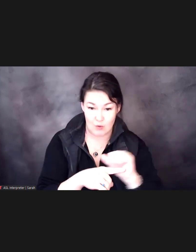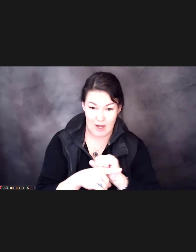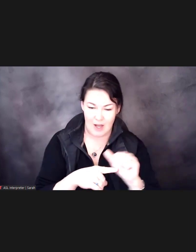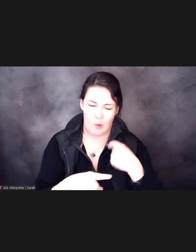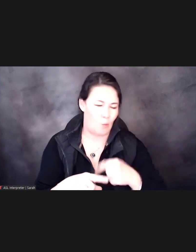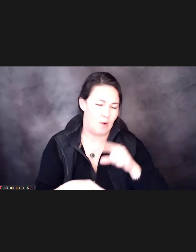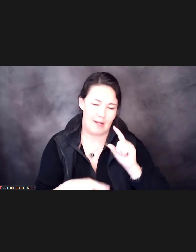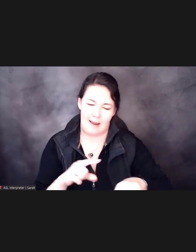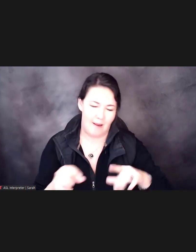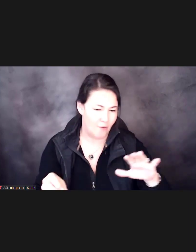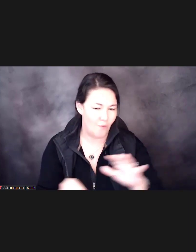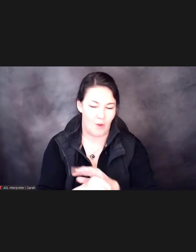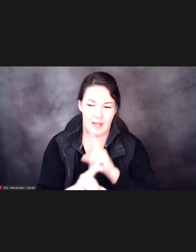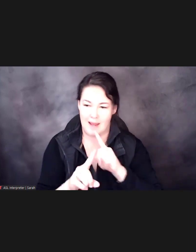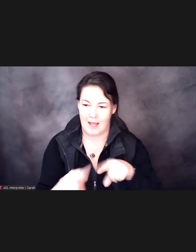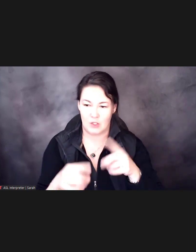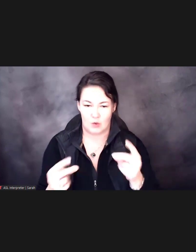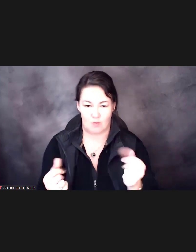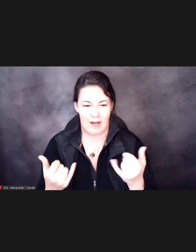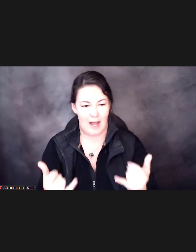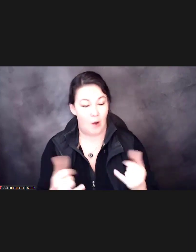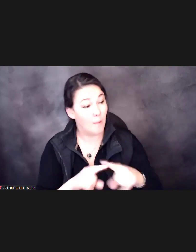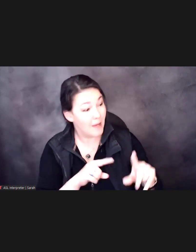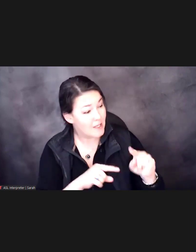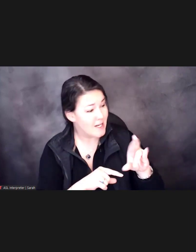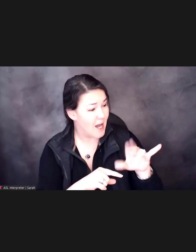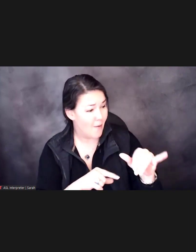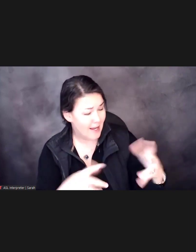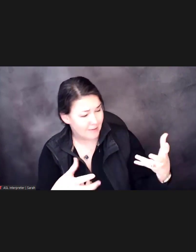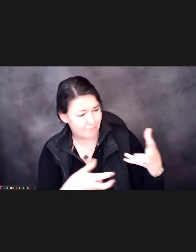We're not going to be able to completely answer that question